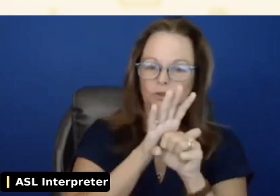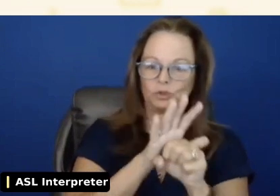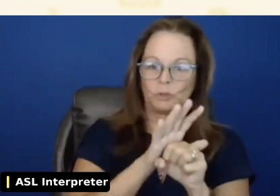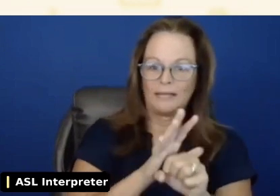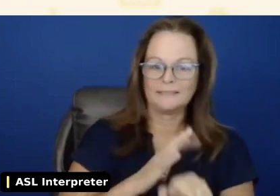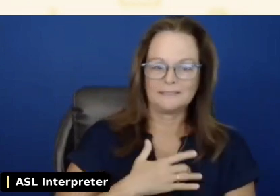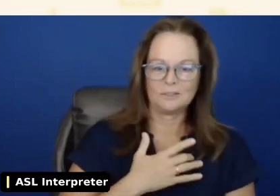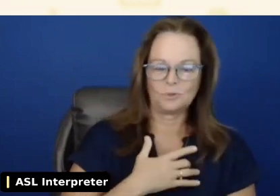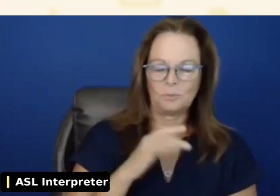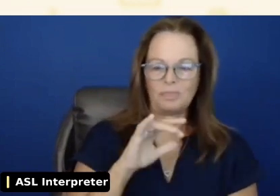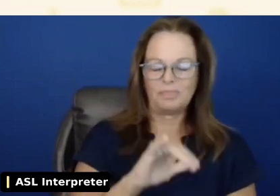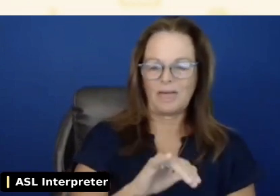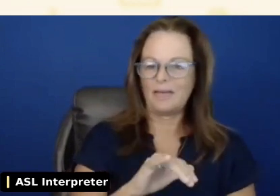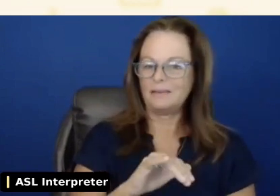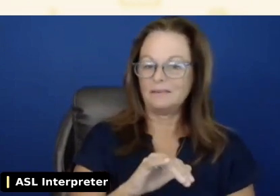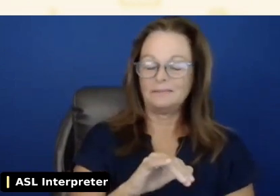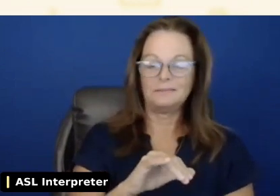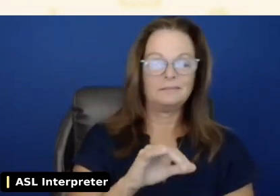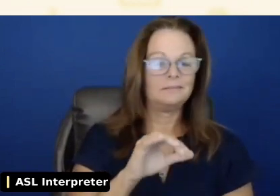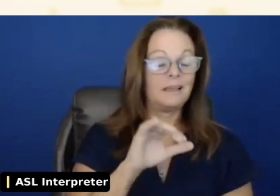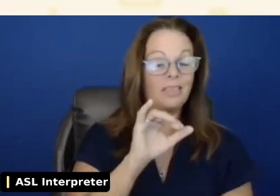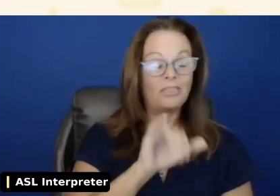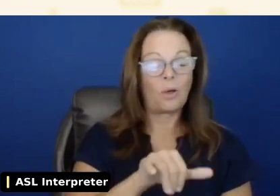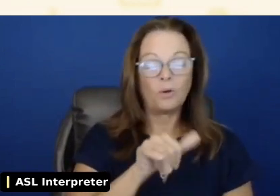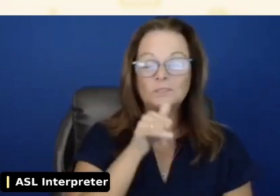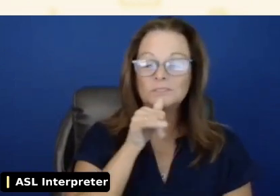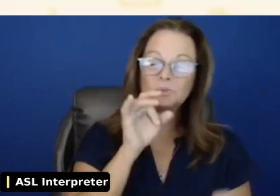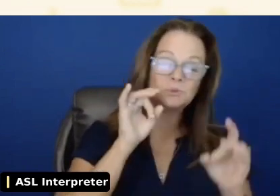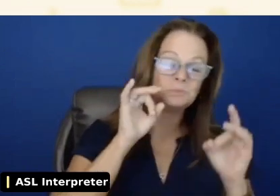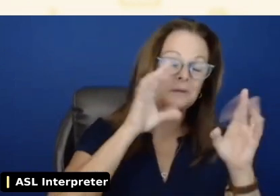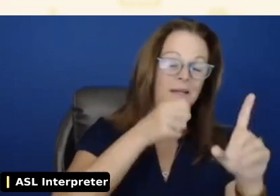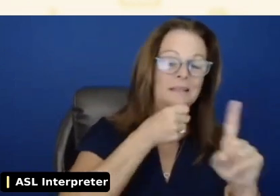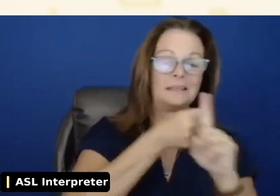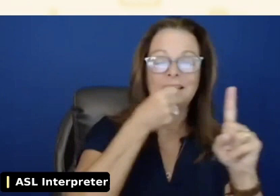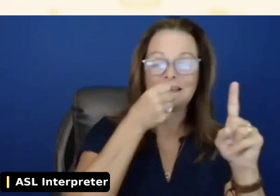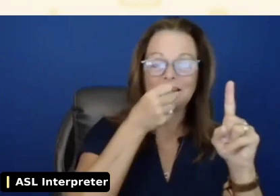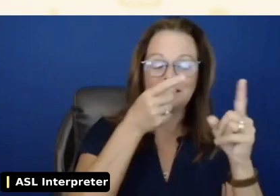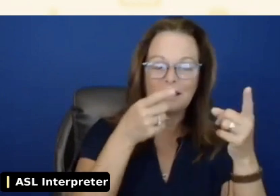That can also lead to certain chronic diseases,